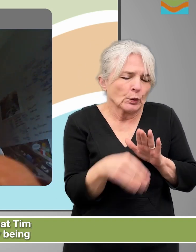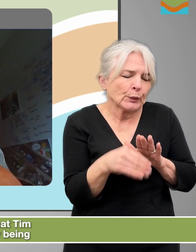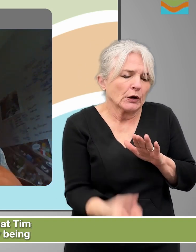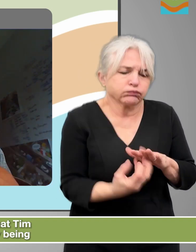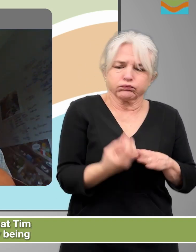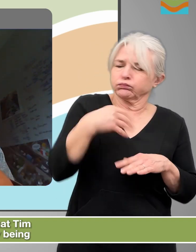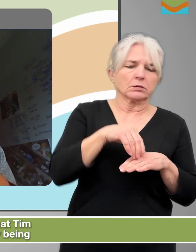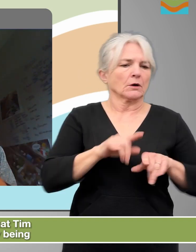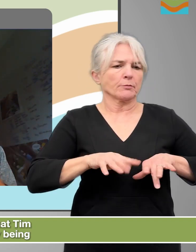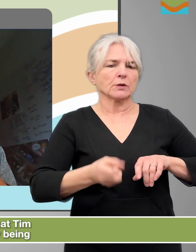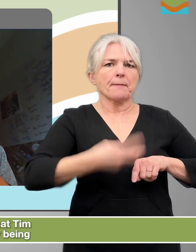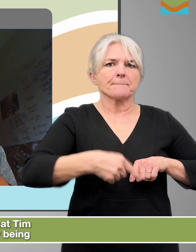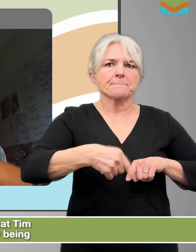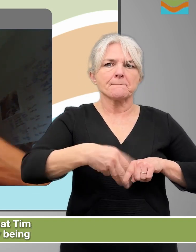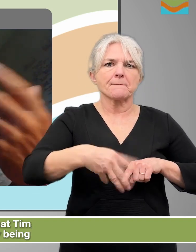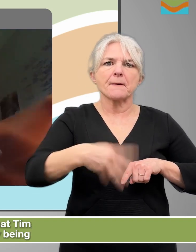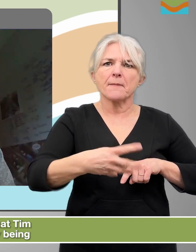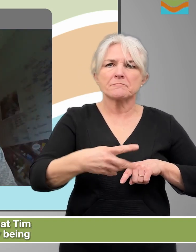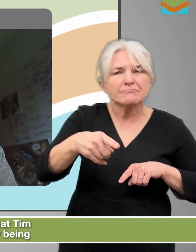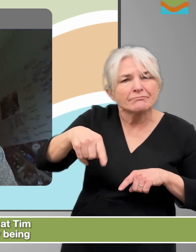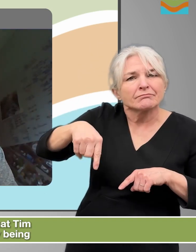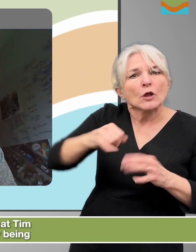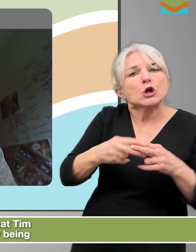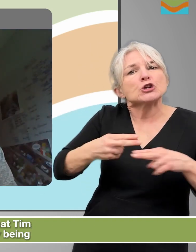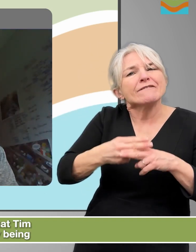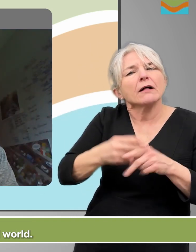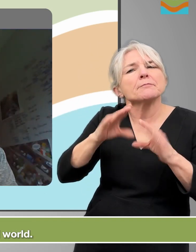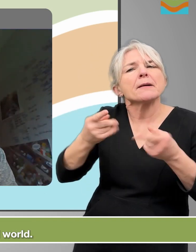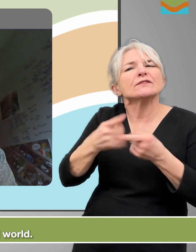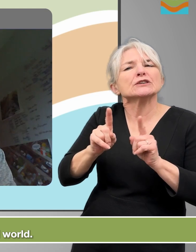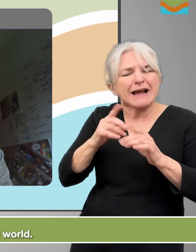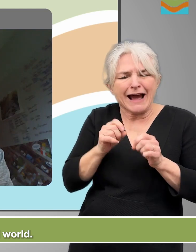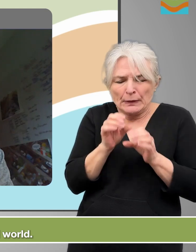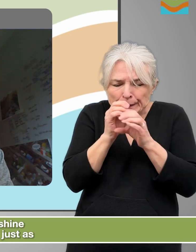There's also better sensors that Tim will know all about constantly being developed in the geophysical world.